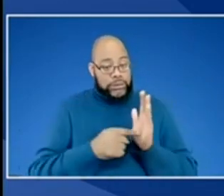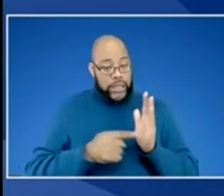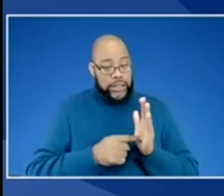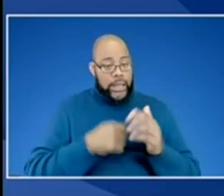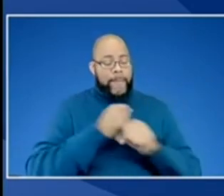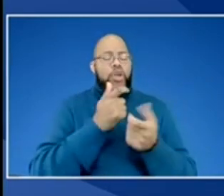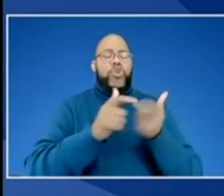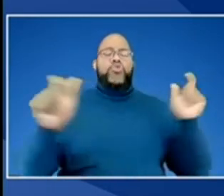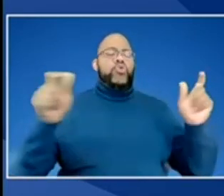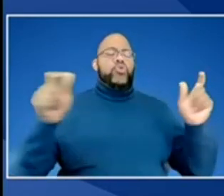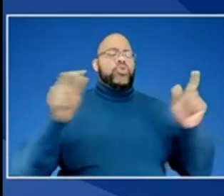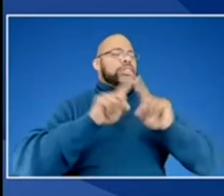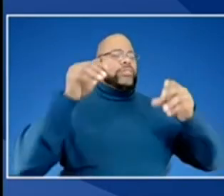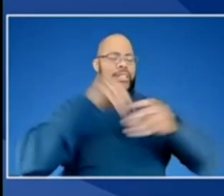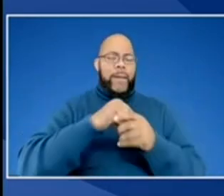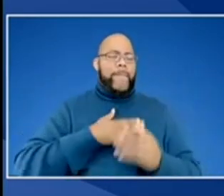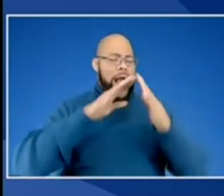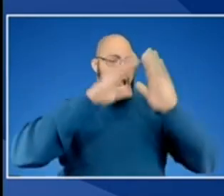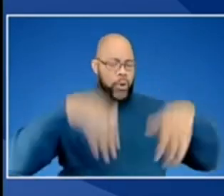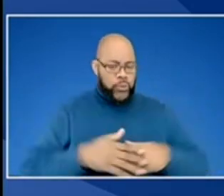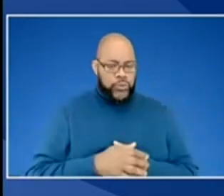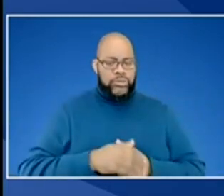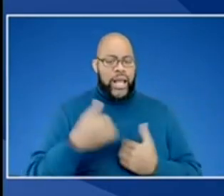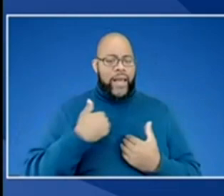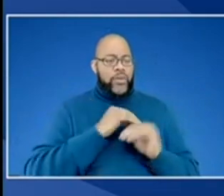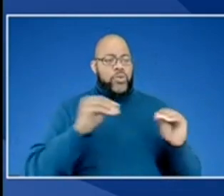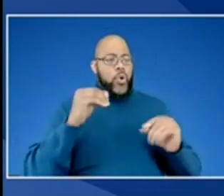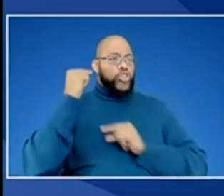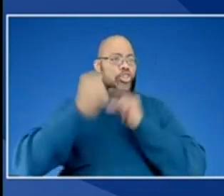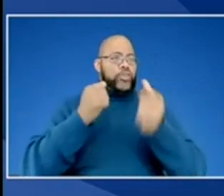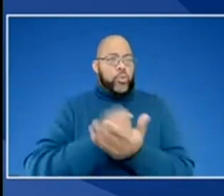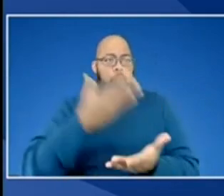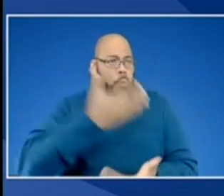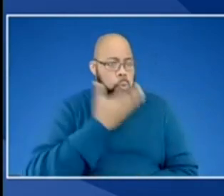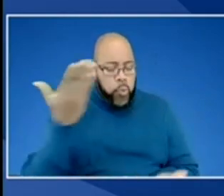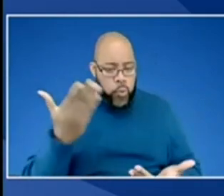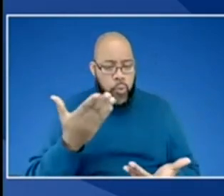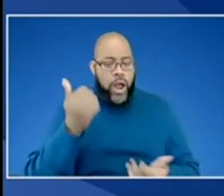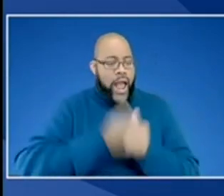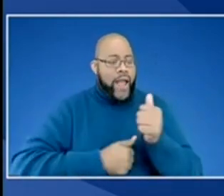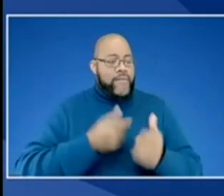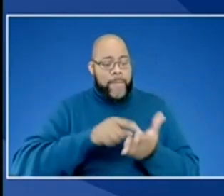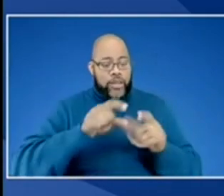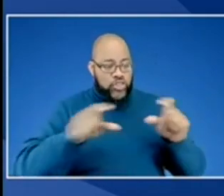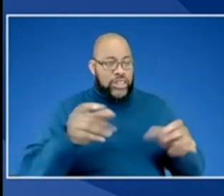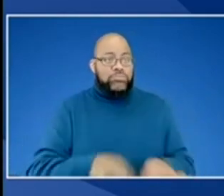difference in my household, where there is no generational wealth and where every single paycheck matters to get us to the